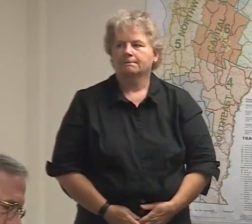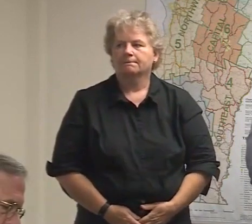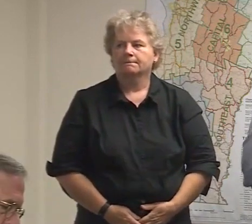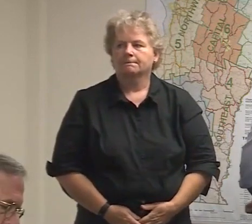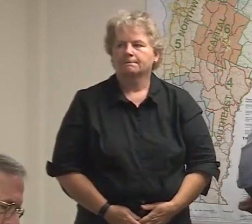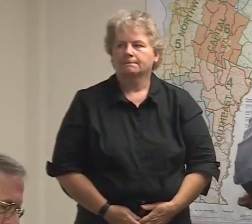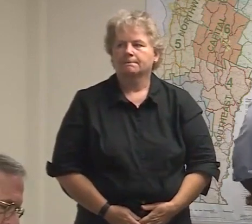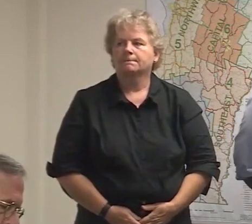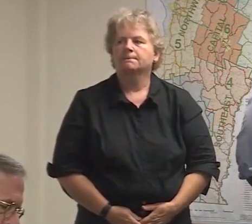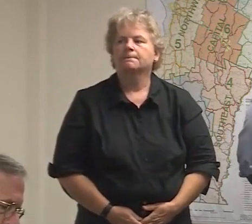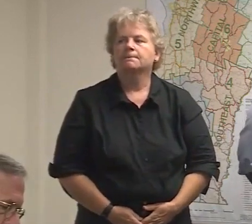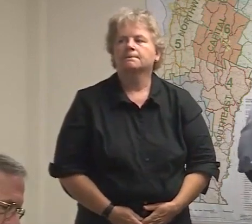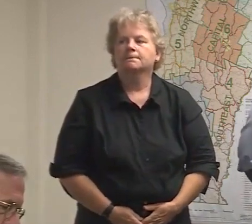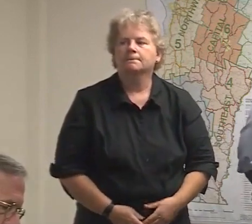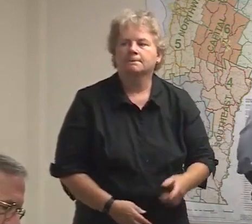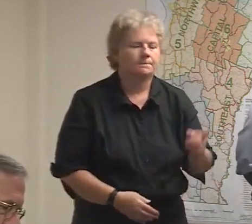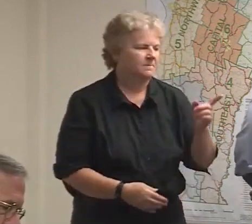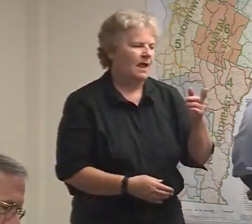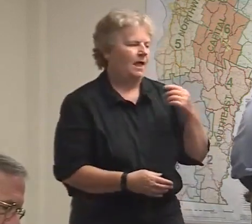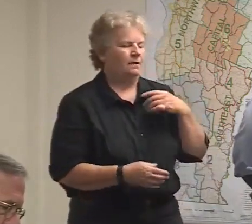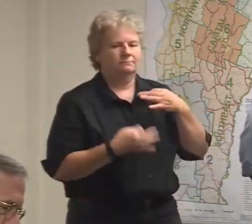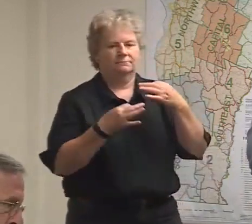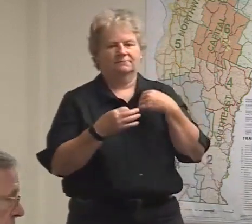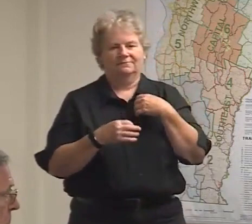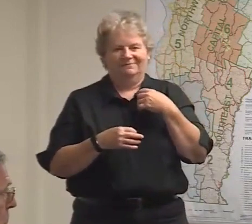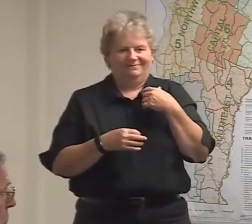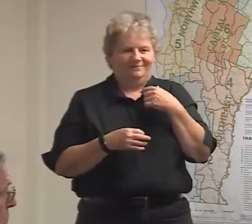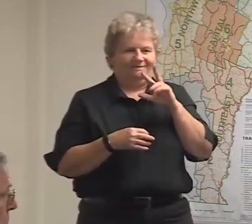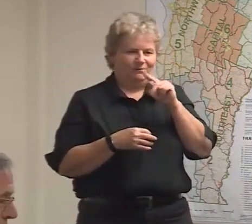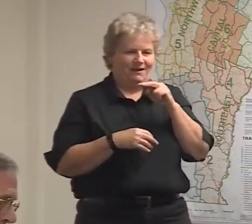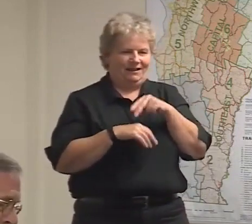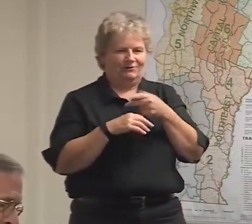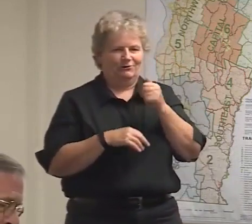I’M THE DIRECTOR OF THE JOINT STAFF FOR THE VERMONT NATIONAL GUARD. JUST ONE. THANK.